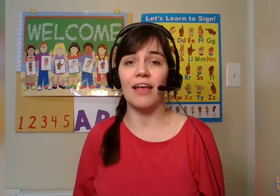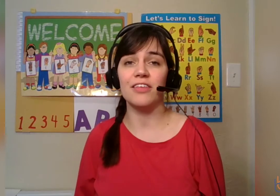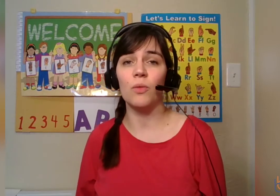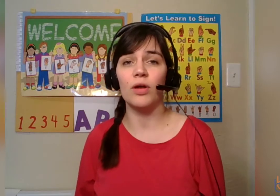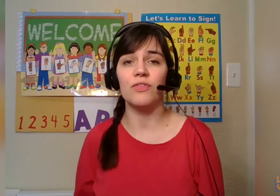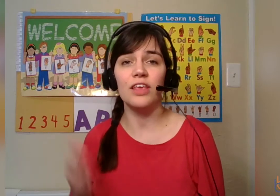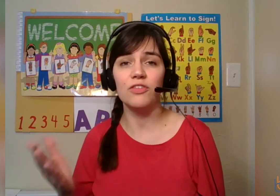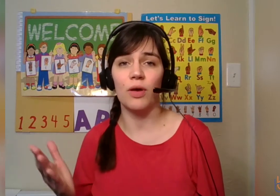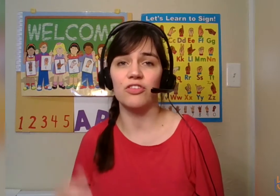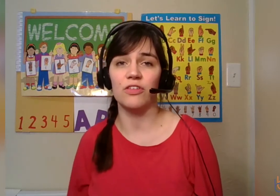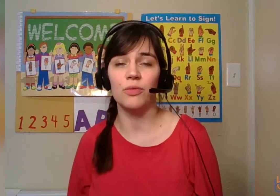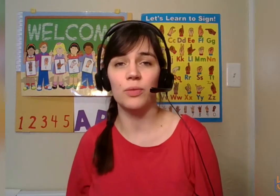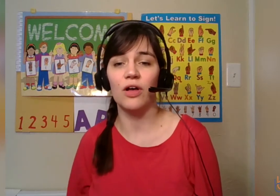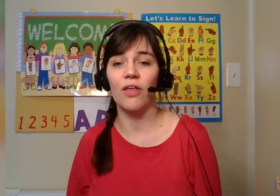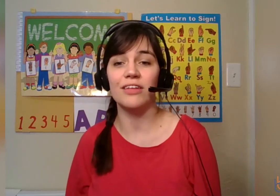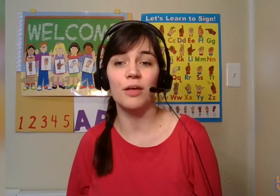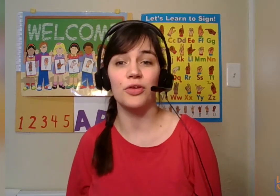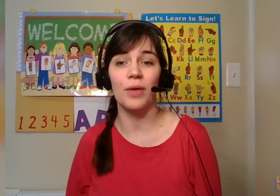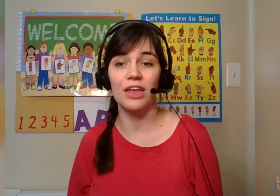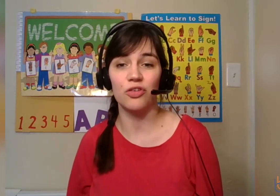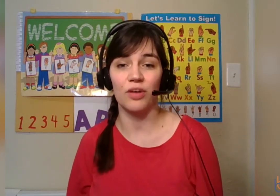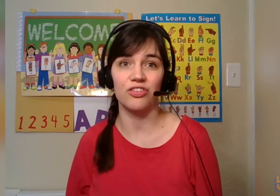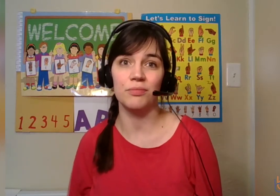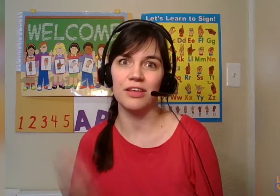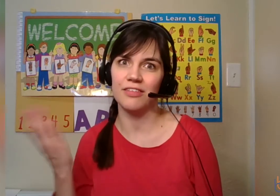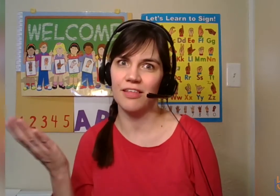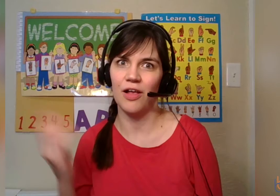you're asking one of these questions what we call a WH question, because they